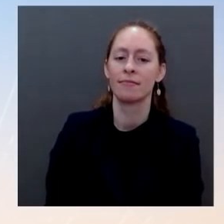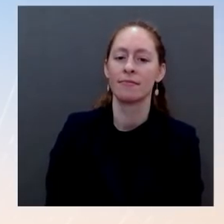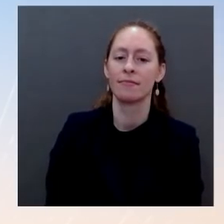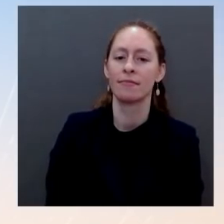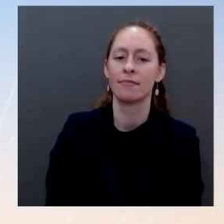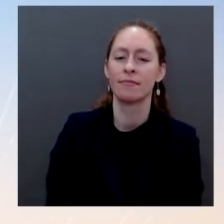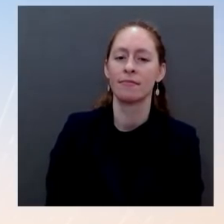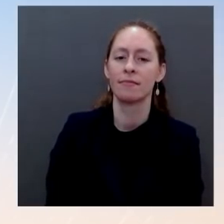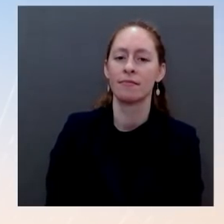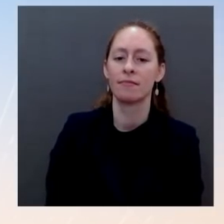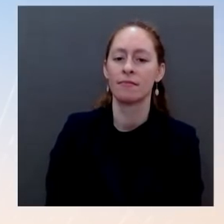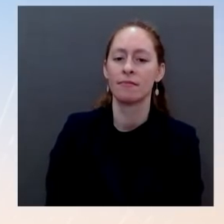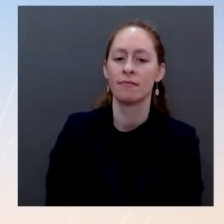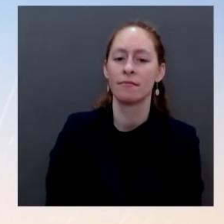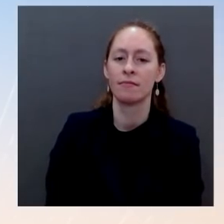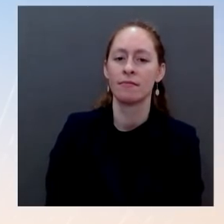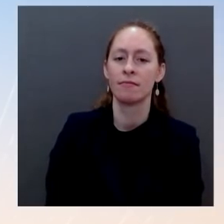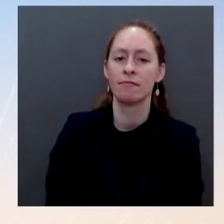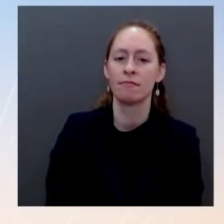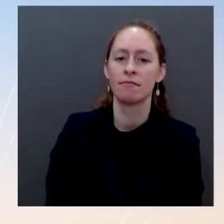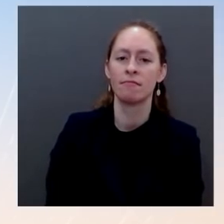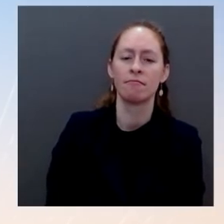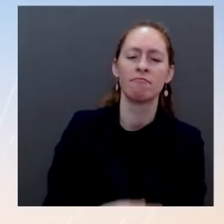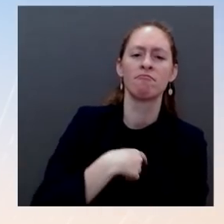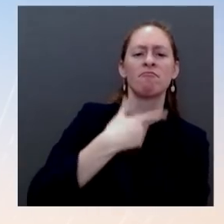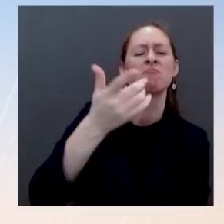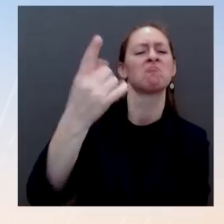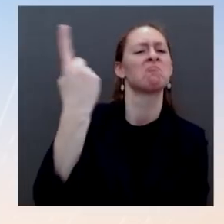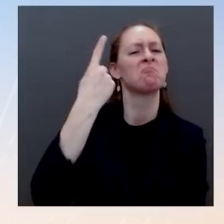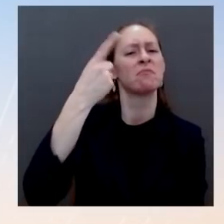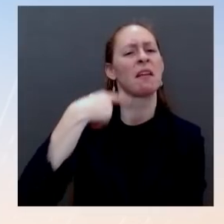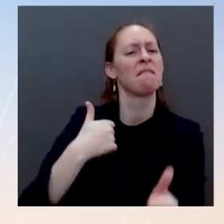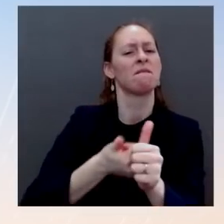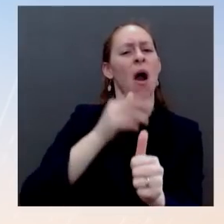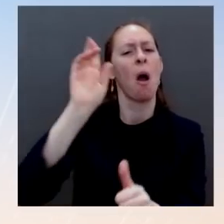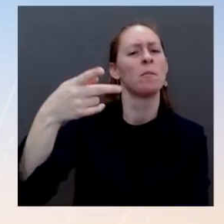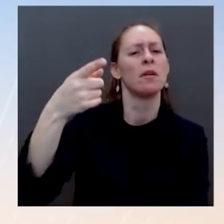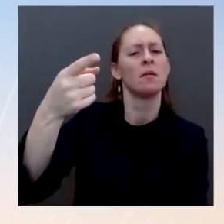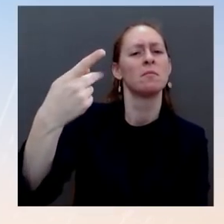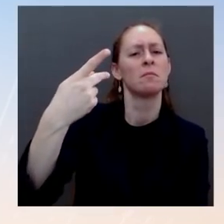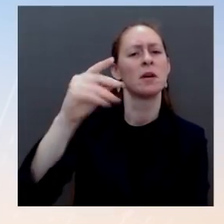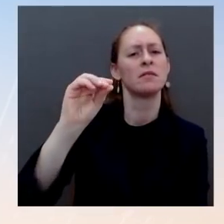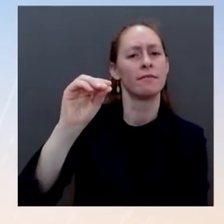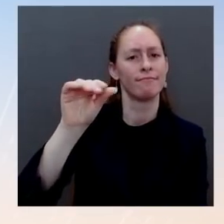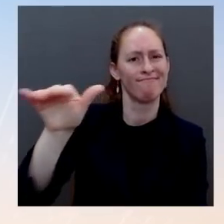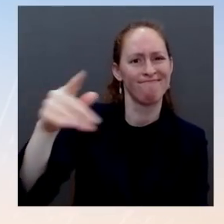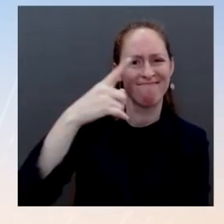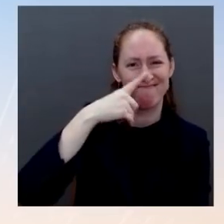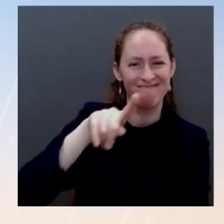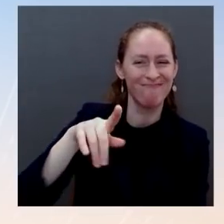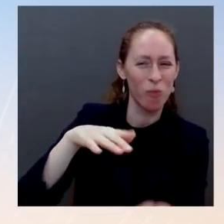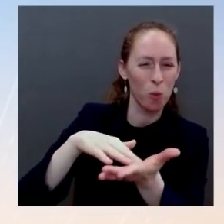sorry, for the vaccine mandate from OSHA. You know, does the White House support that request or oppose?